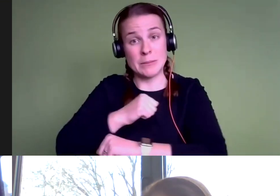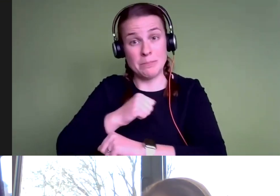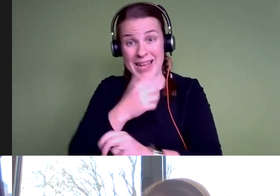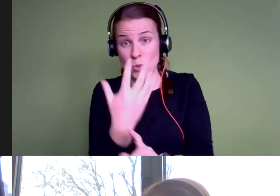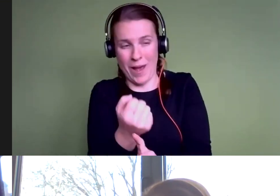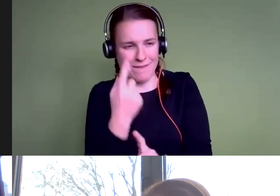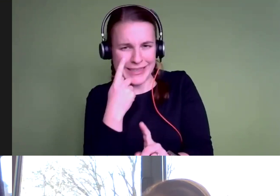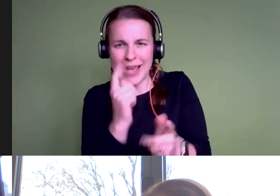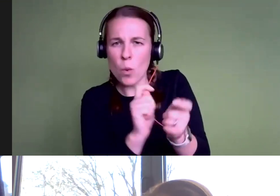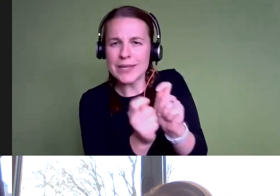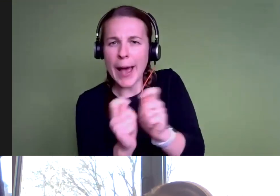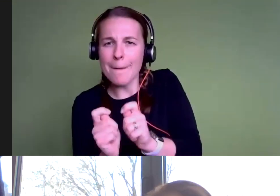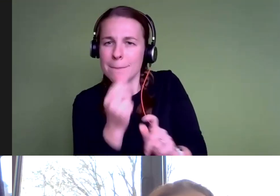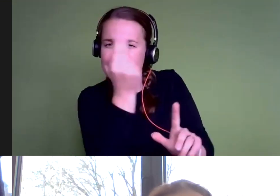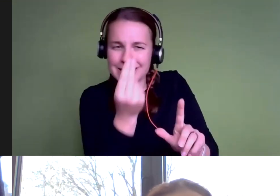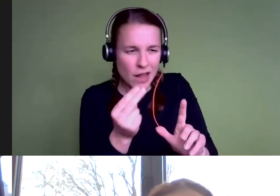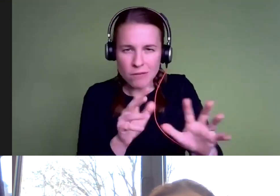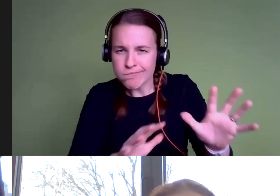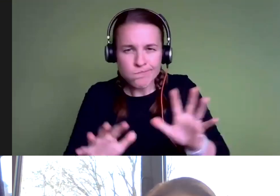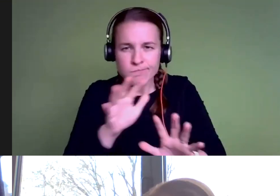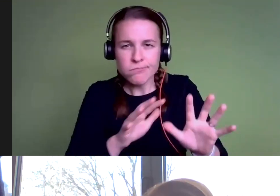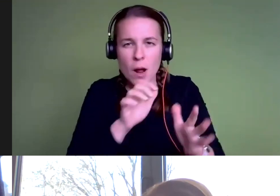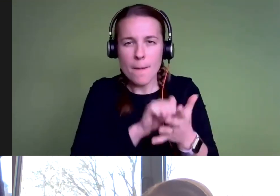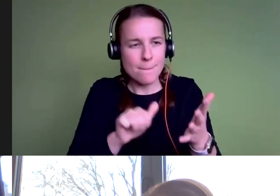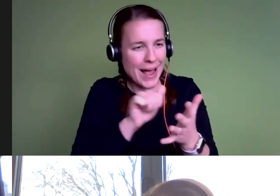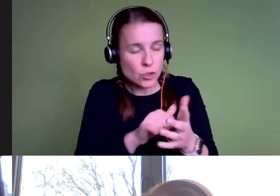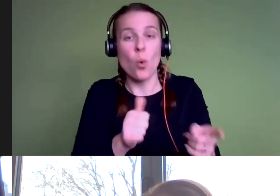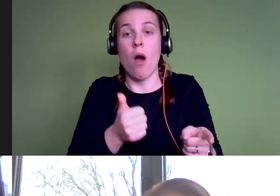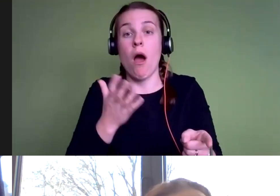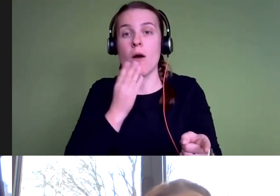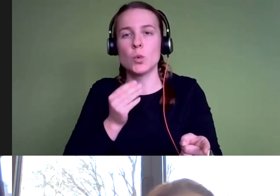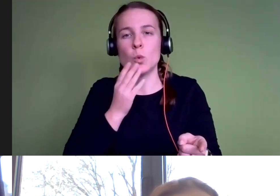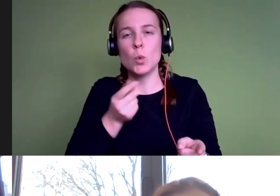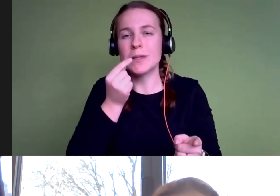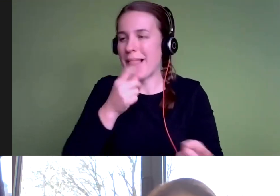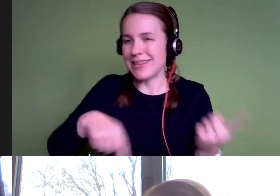and seeing how we can adapt